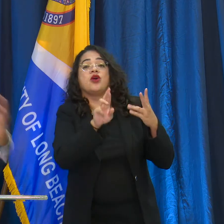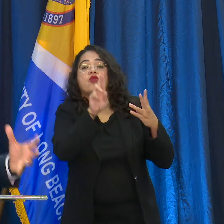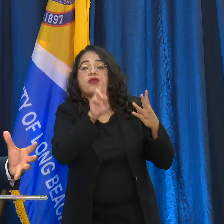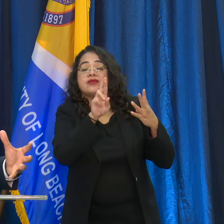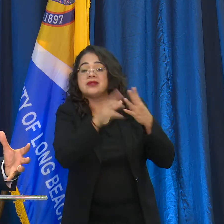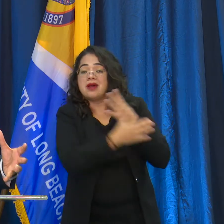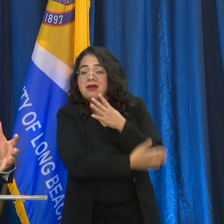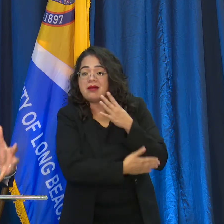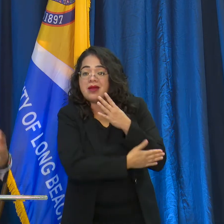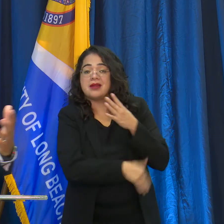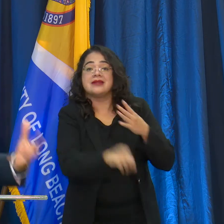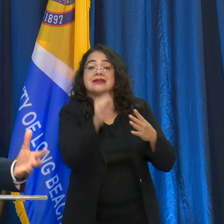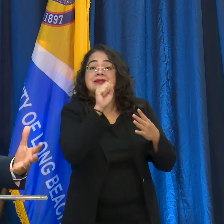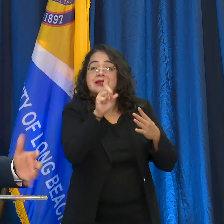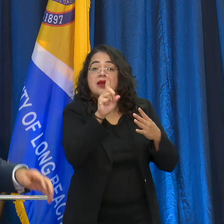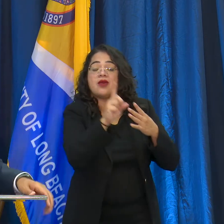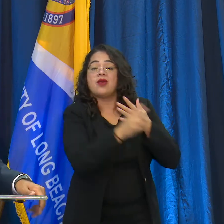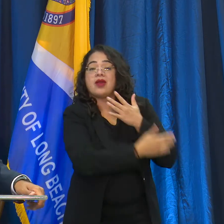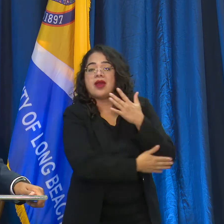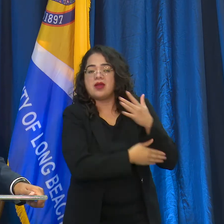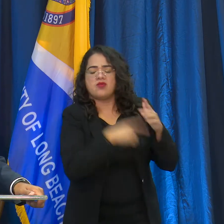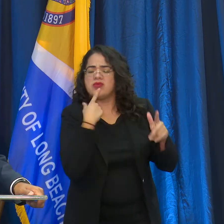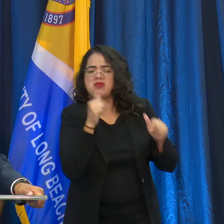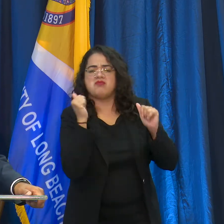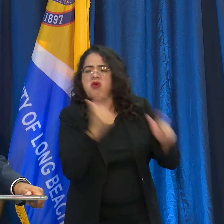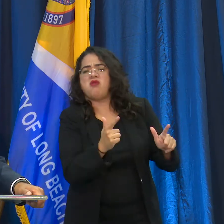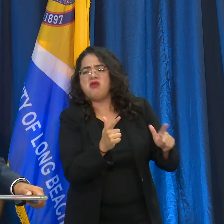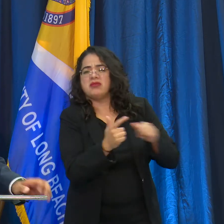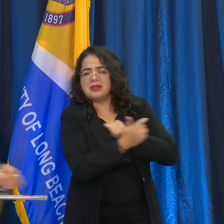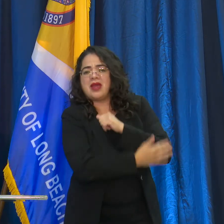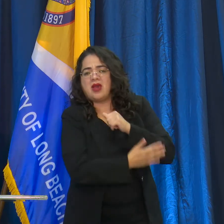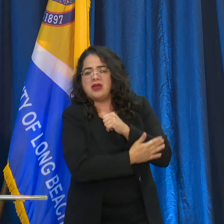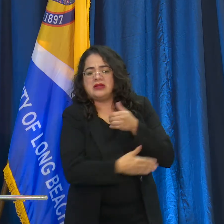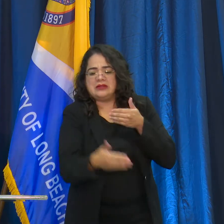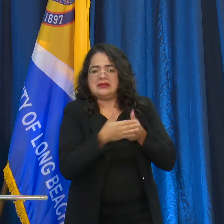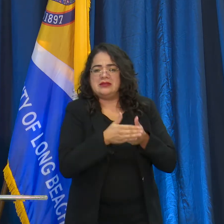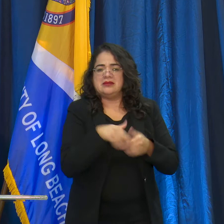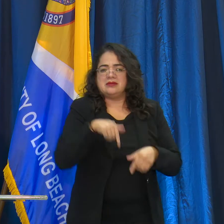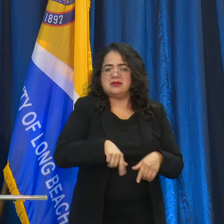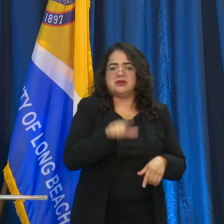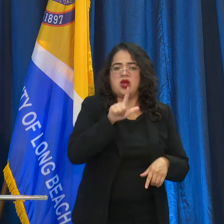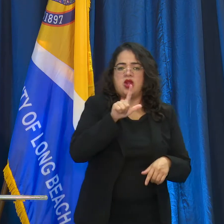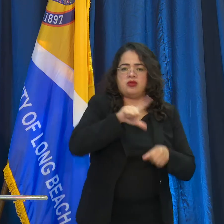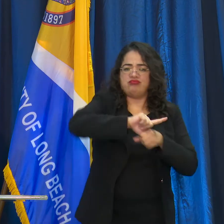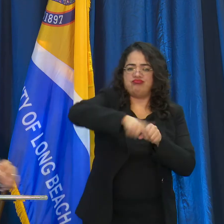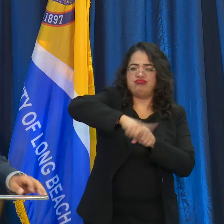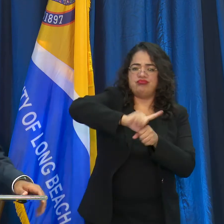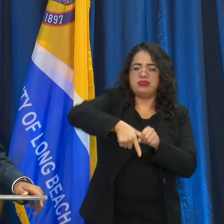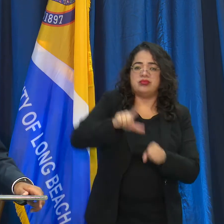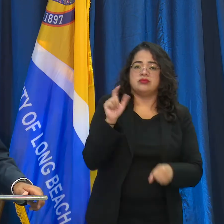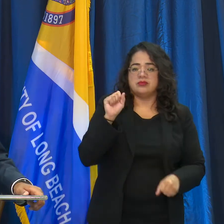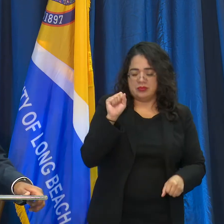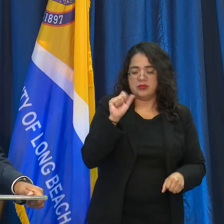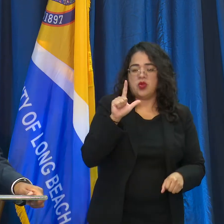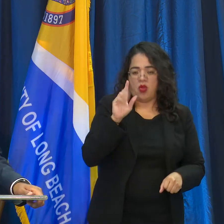all the counties and cities around our community. So these have been difficult decisions, but they've also additionally closed